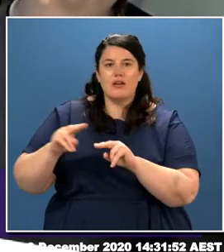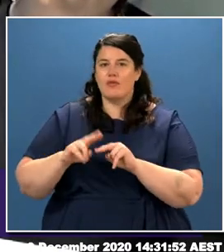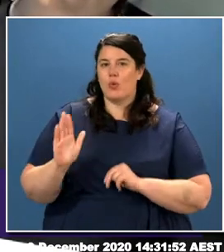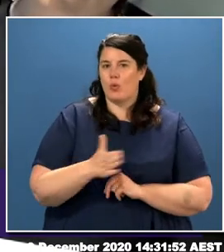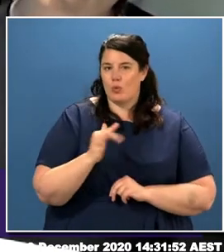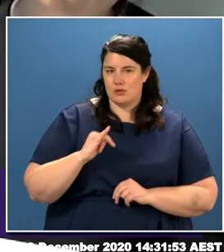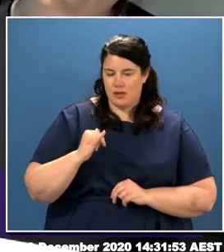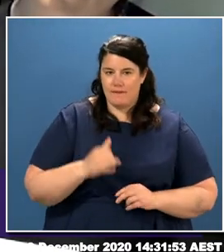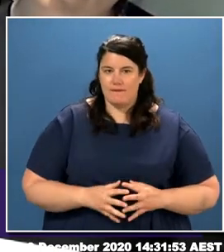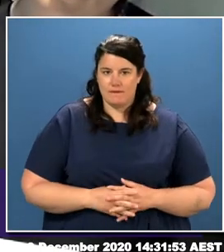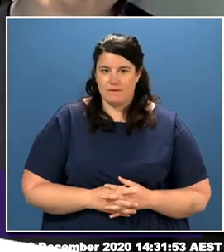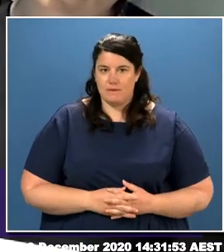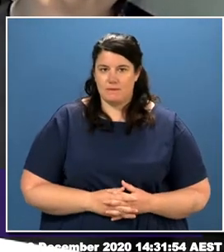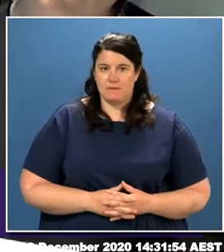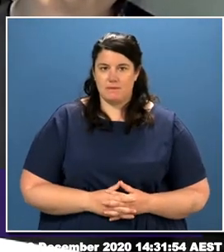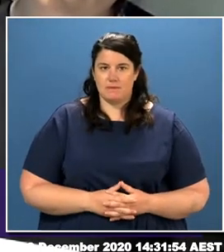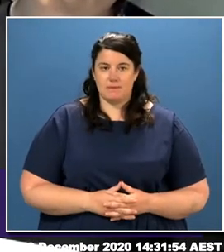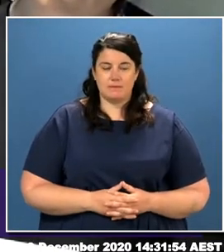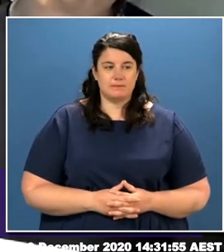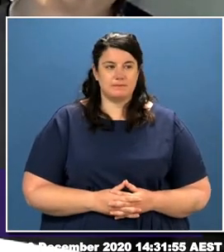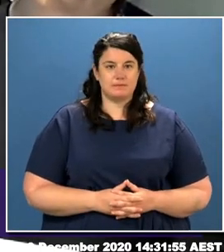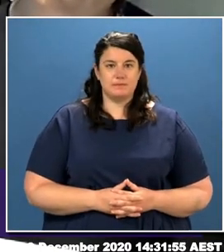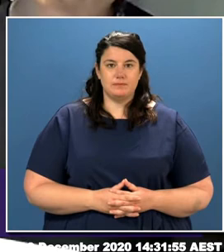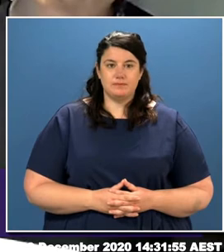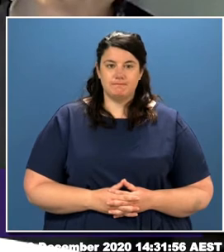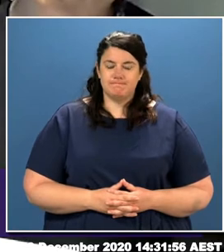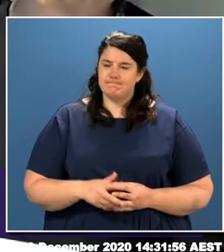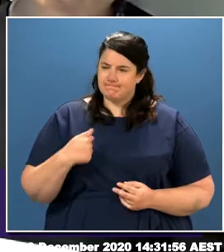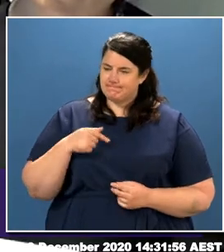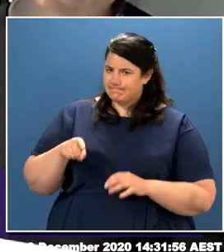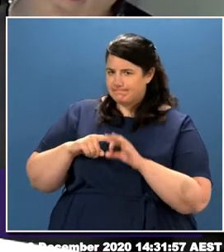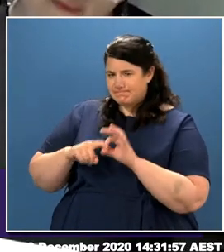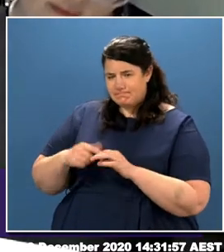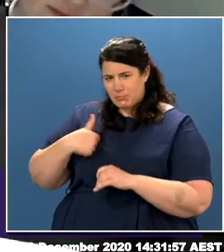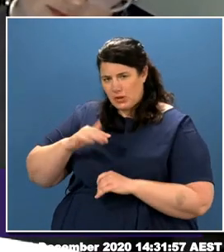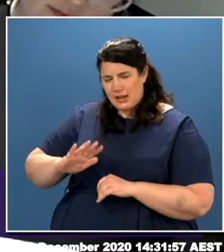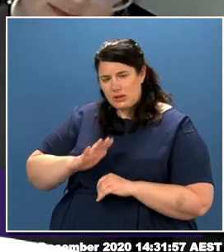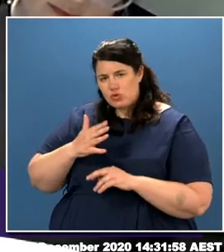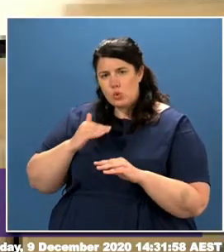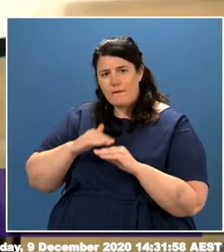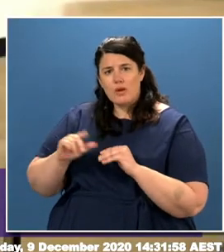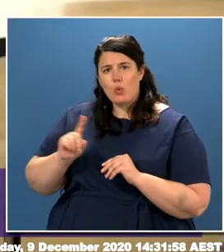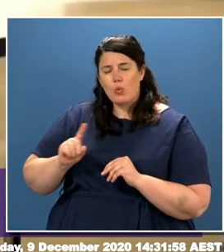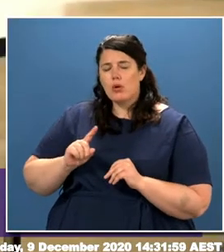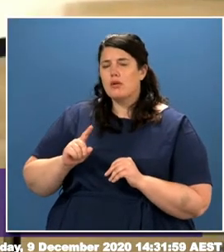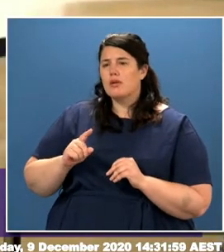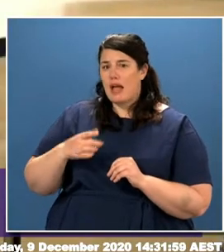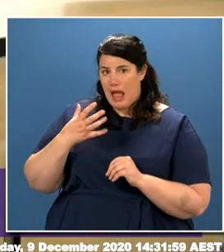Thank you. I'm interested, and as I understand it, in regards to there are tools out there